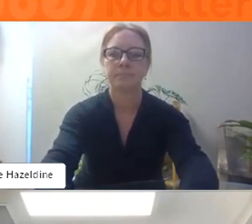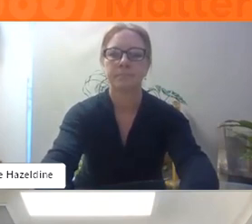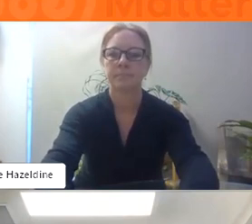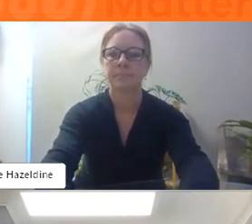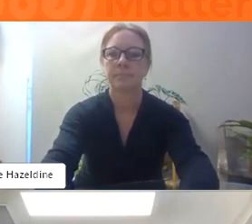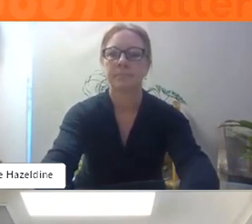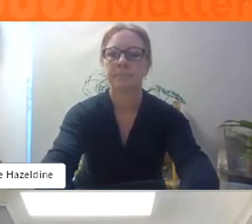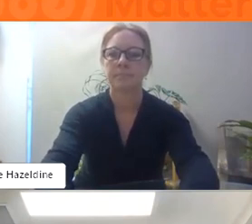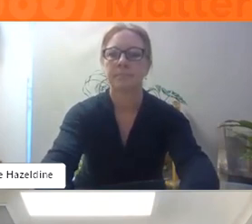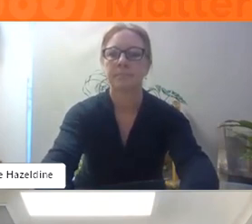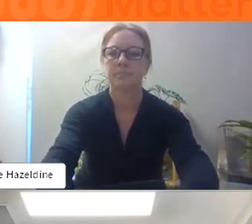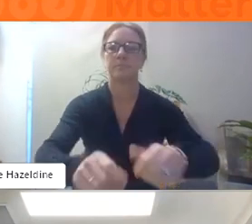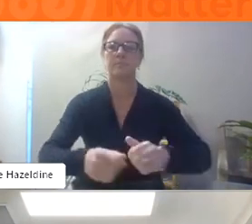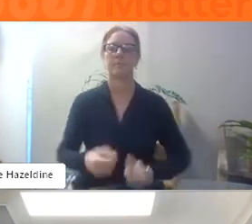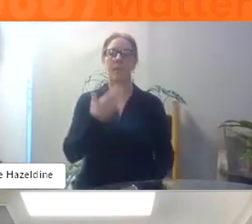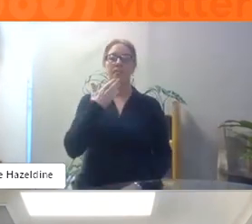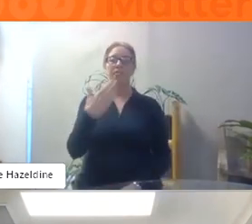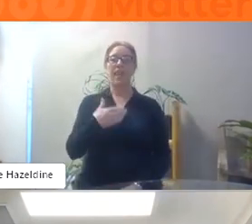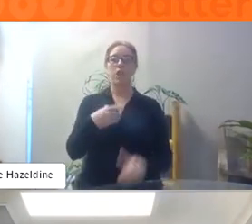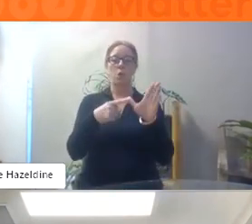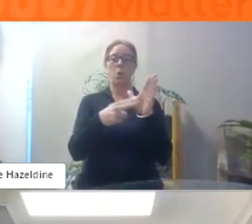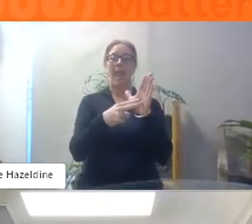Thanks, Ann, for the question. It links into some of the other